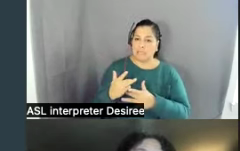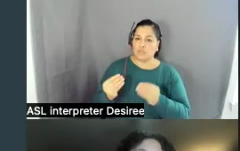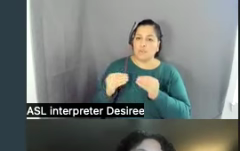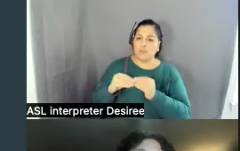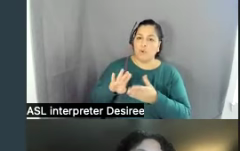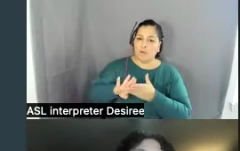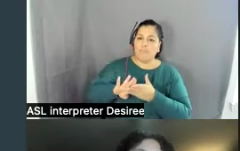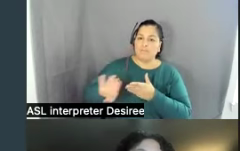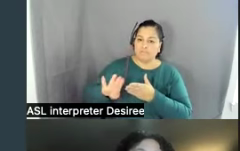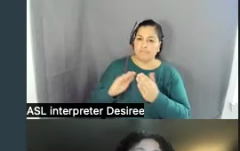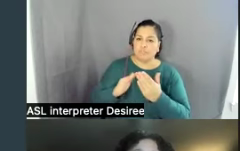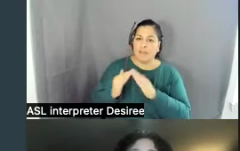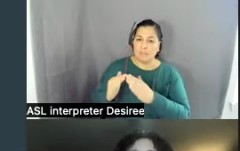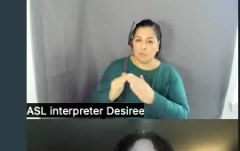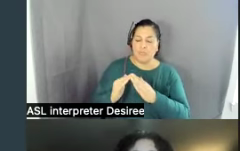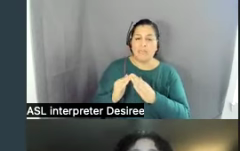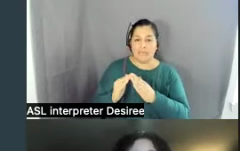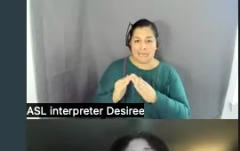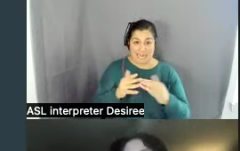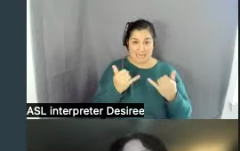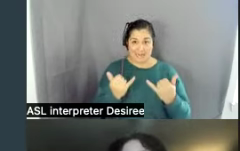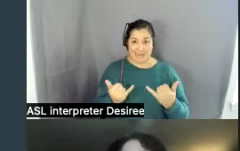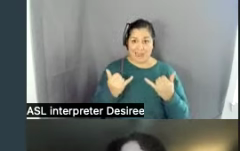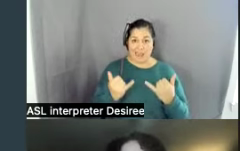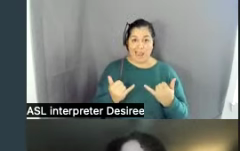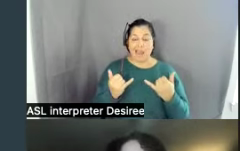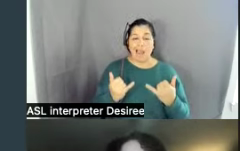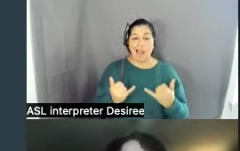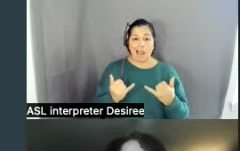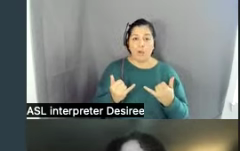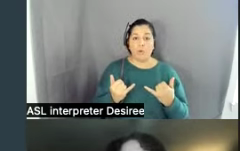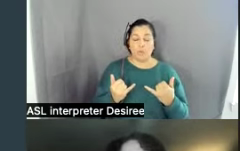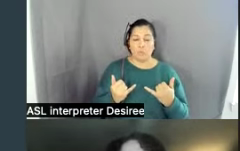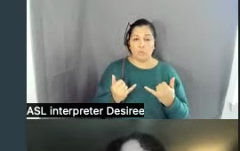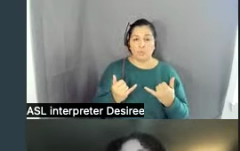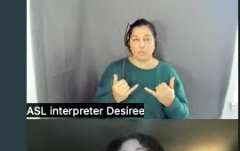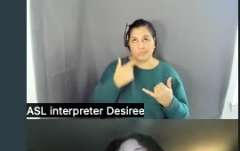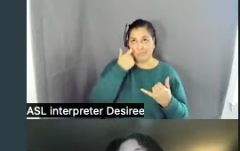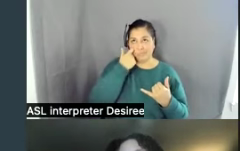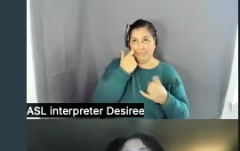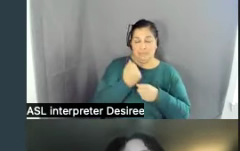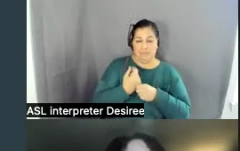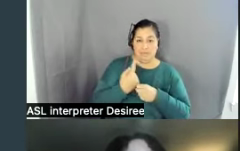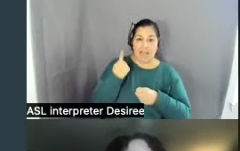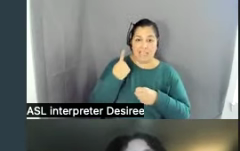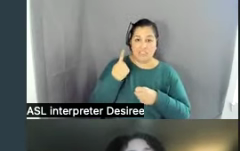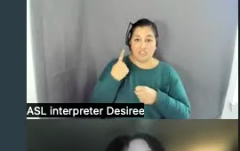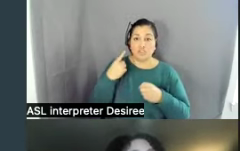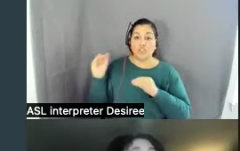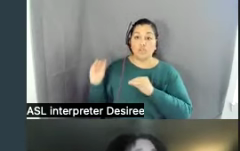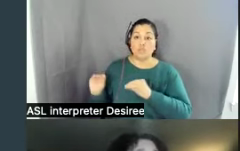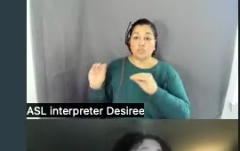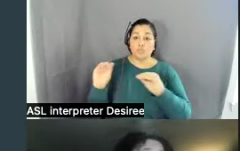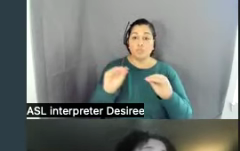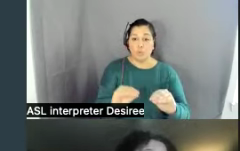And, we are now we have actually just, in the past year moved into a church that we have been collaborating